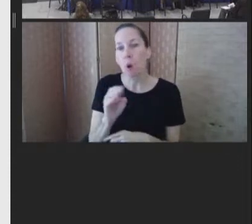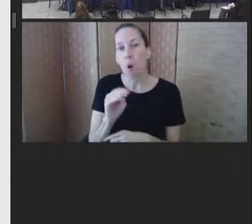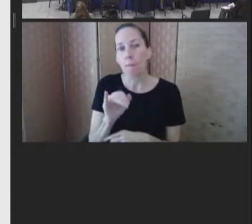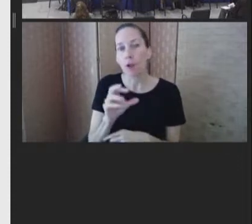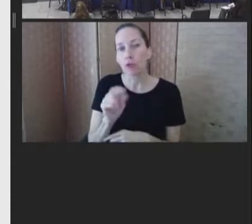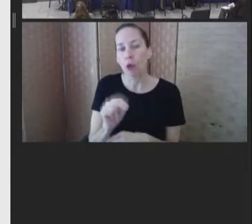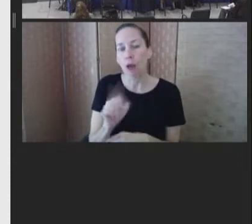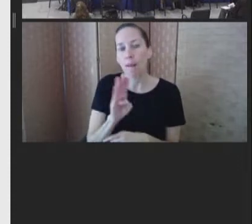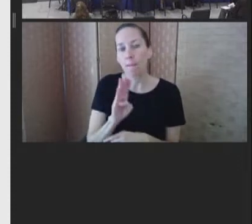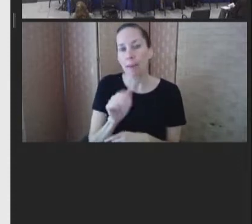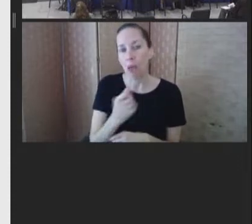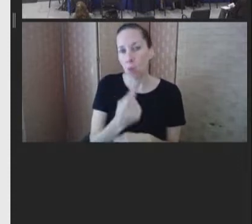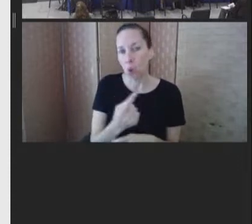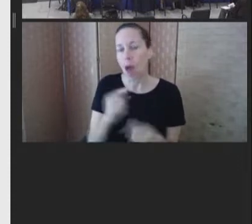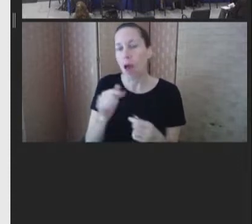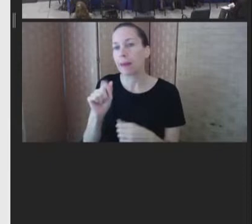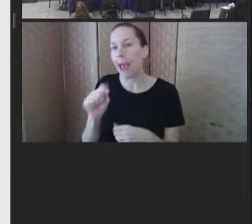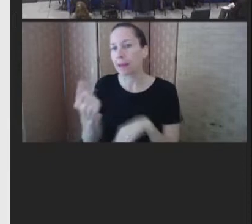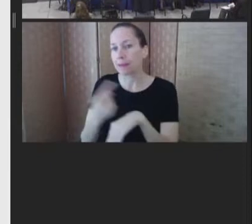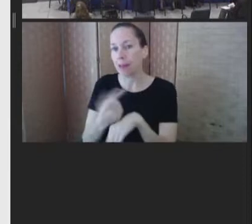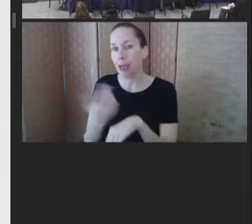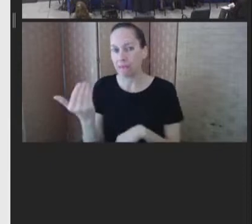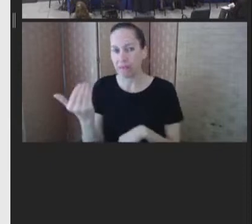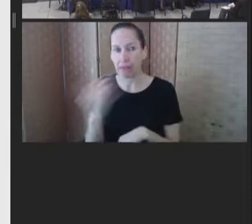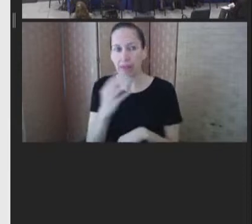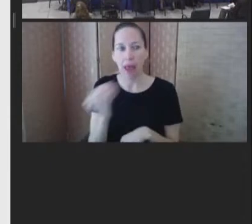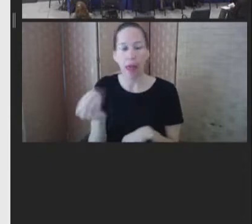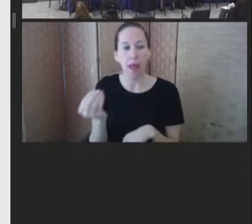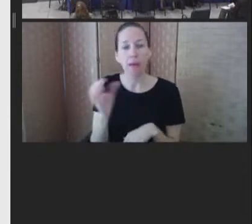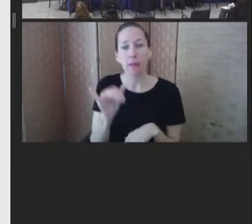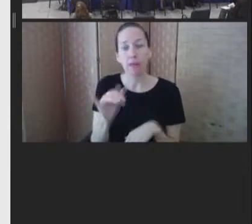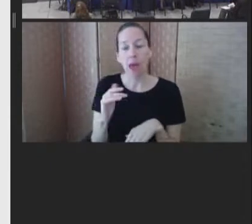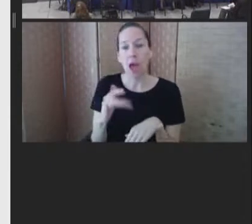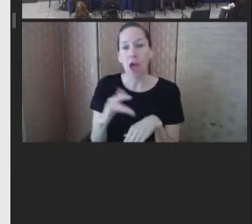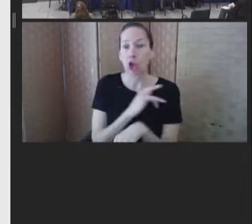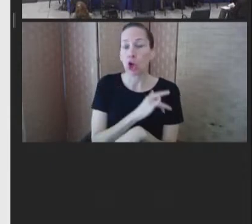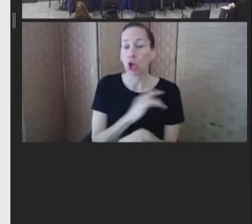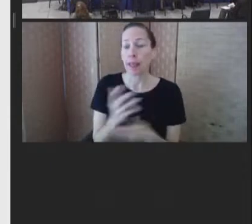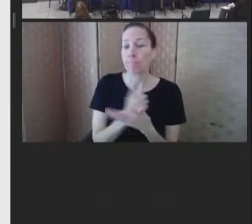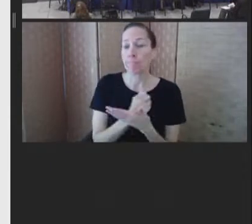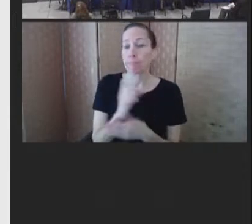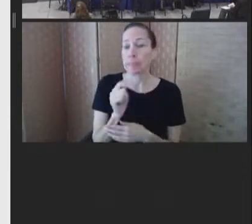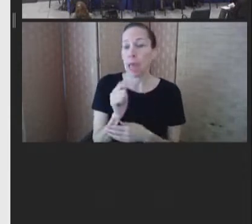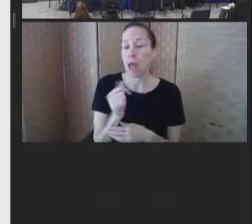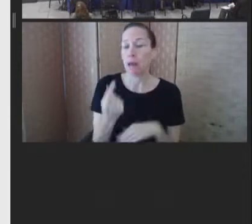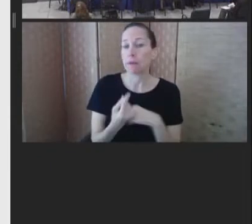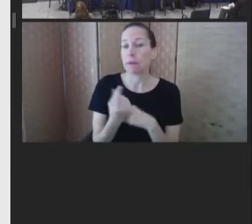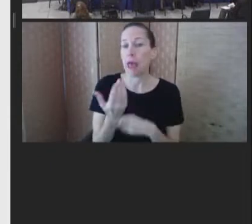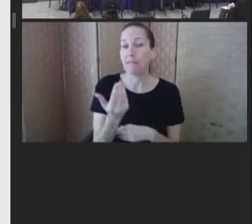and that at early data, which is day 15, all combination tested